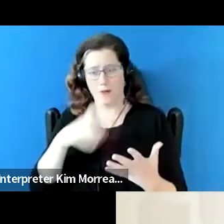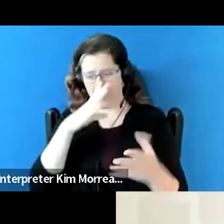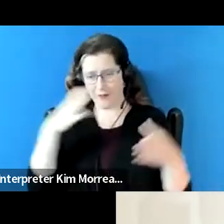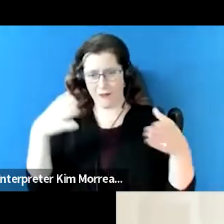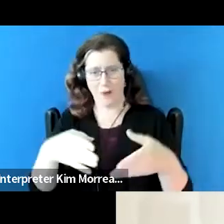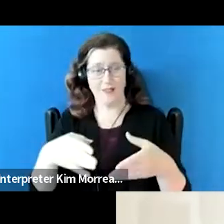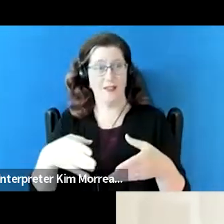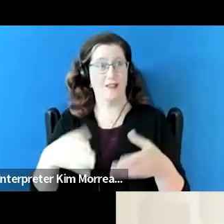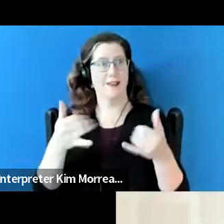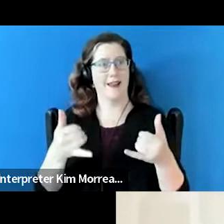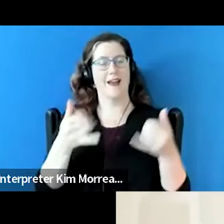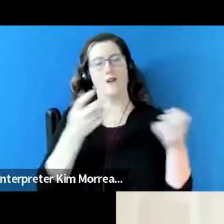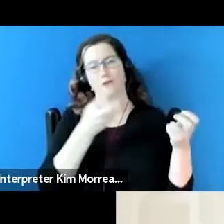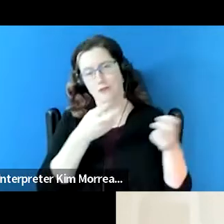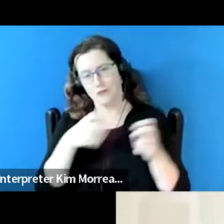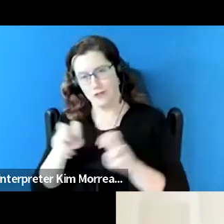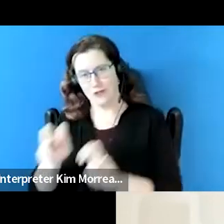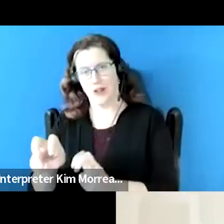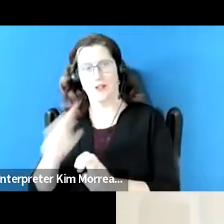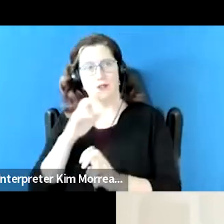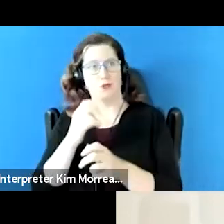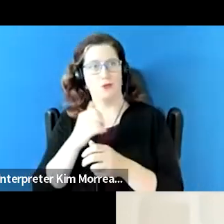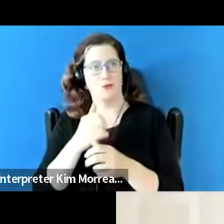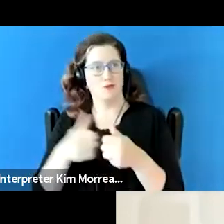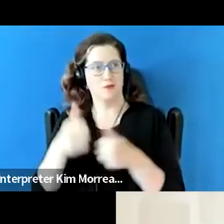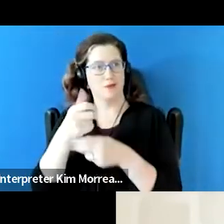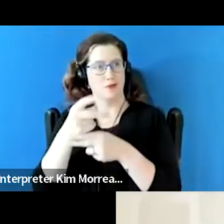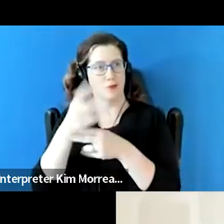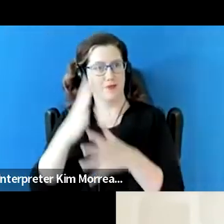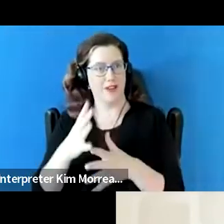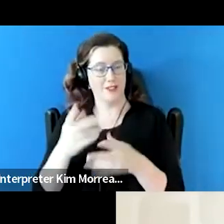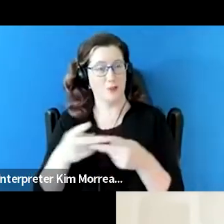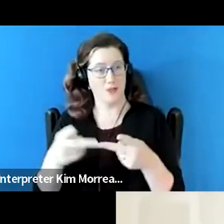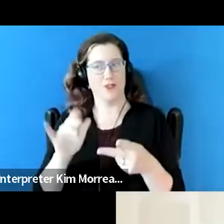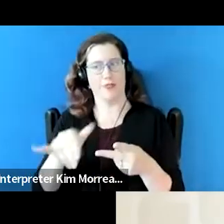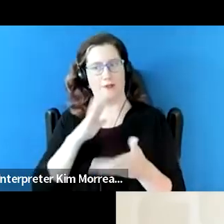And now transitioning into the supervisor position that's helped me to see,